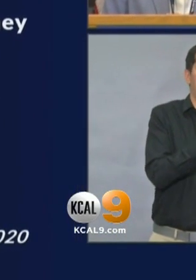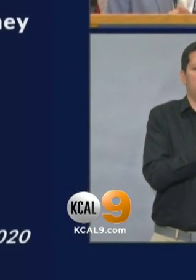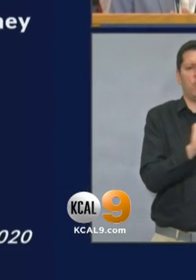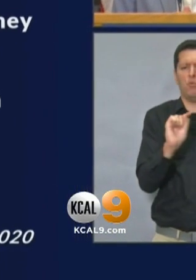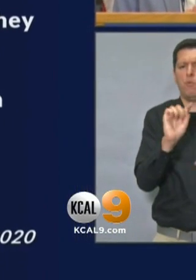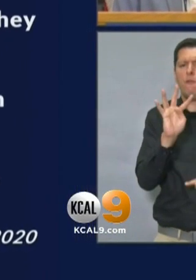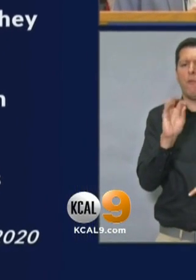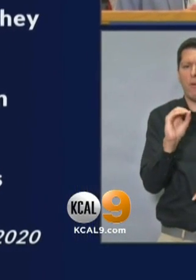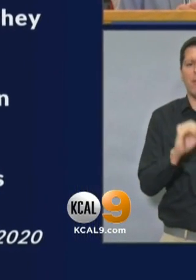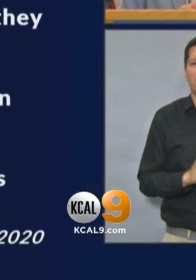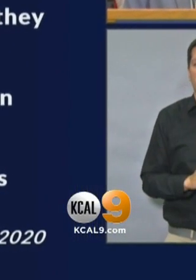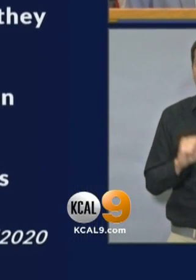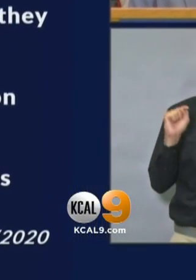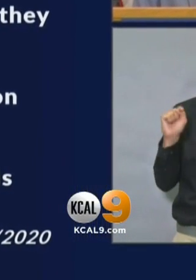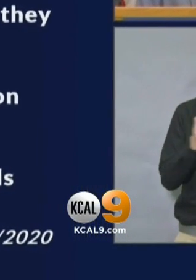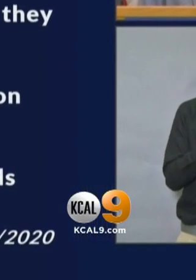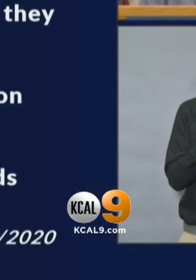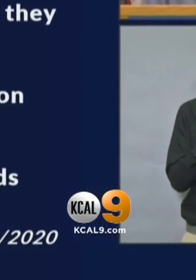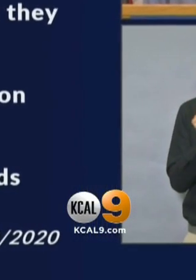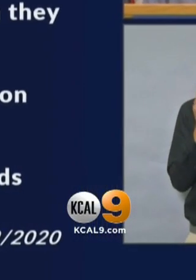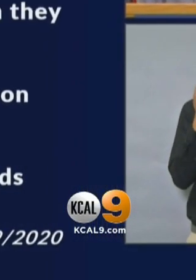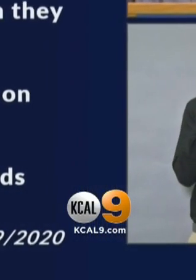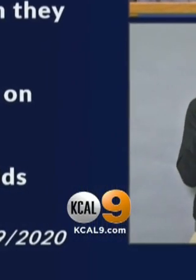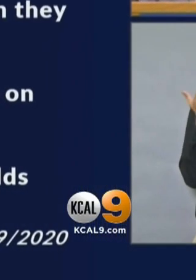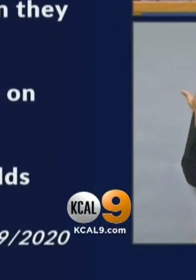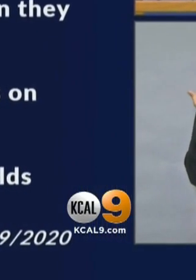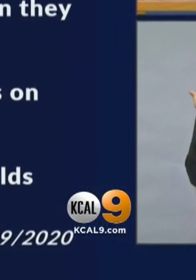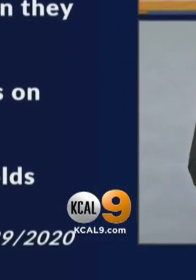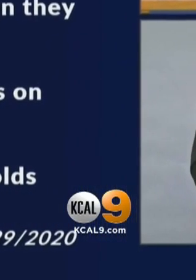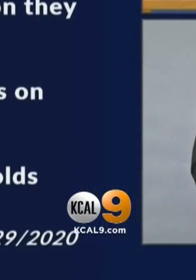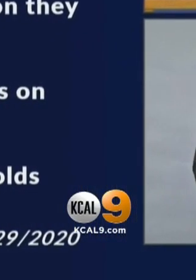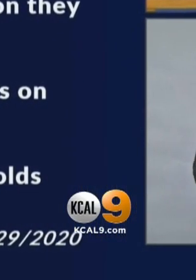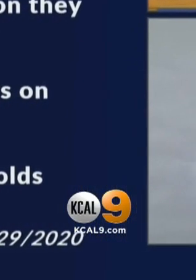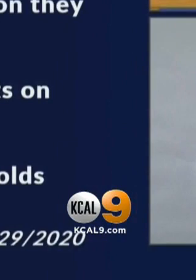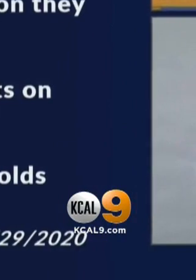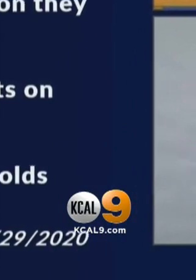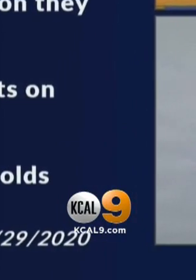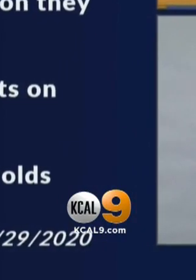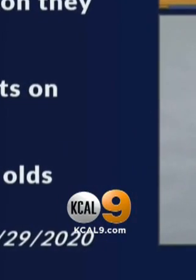INCREASE IN CASES AMONGST YOUNGER PEOPLE, THOSE PEOPLE BETWEEN THE AGES OF 18 - 40.